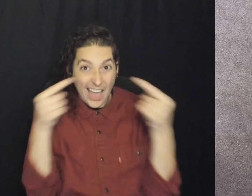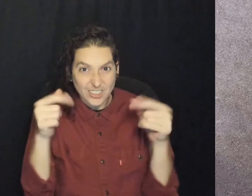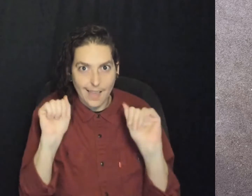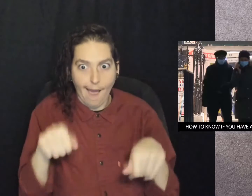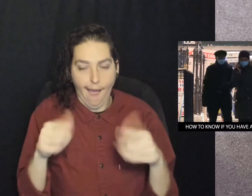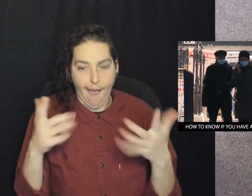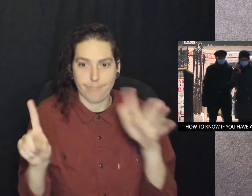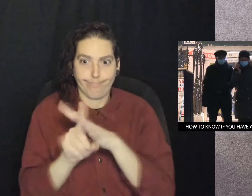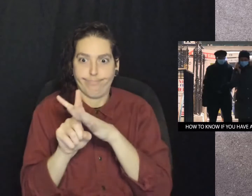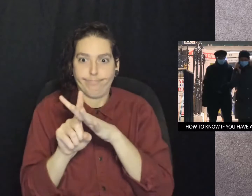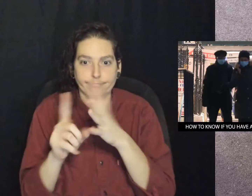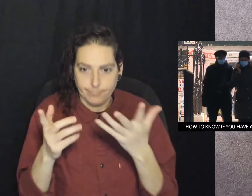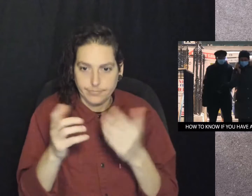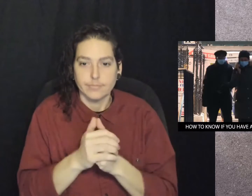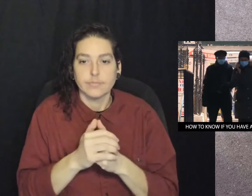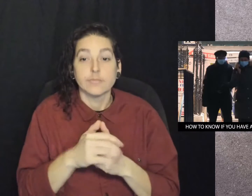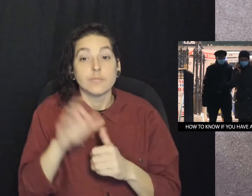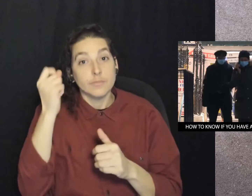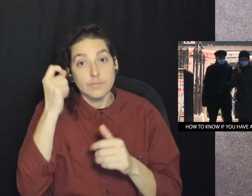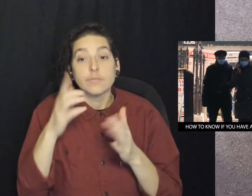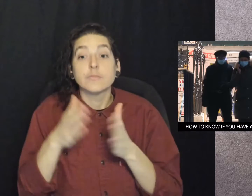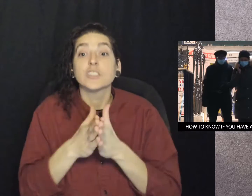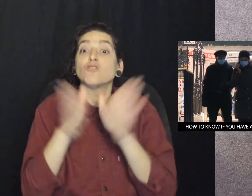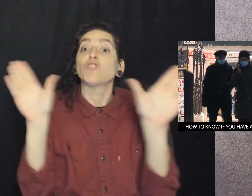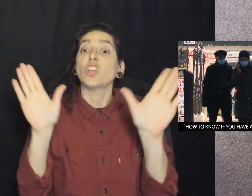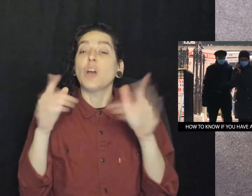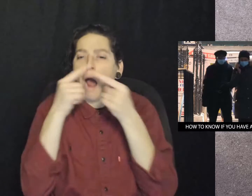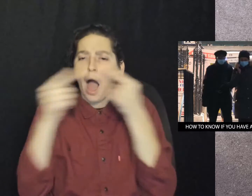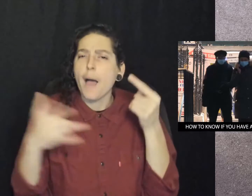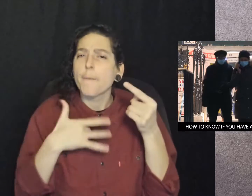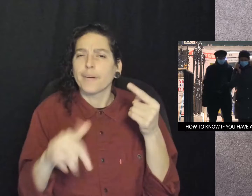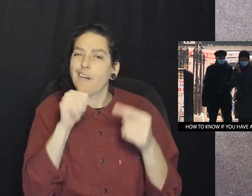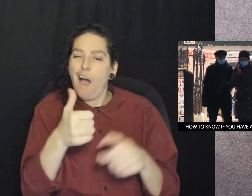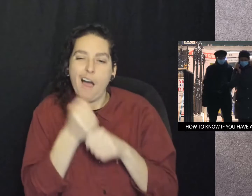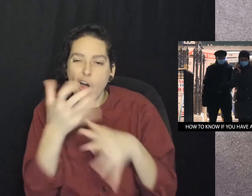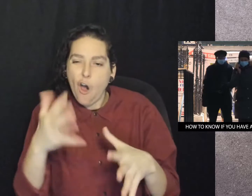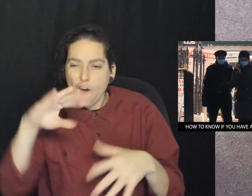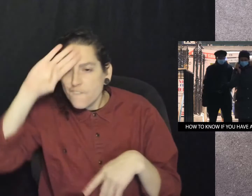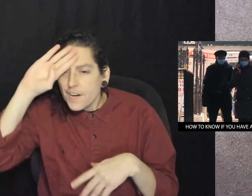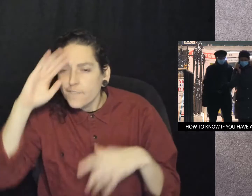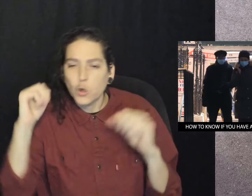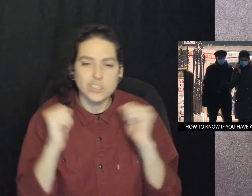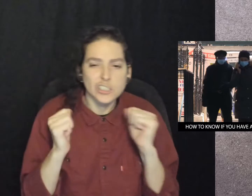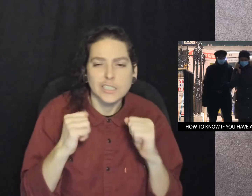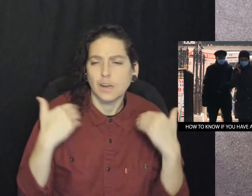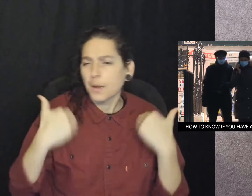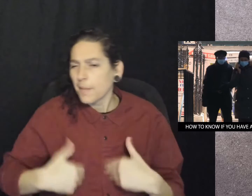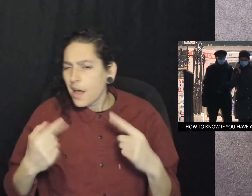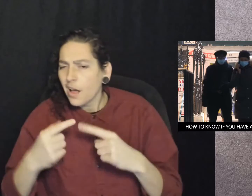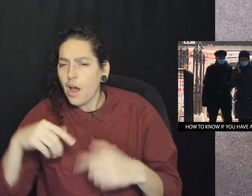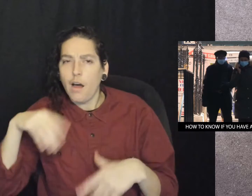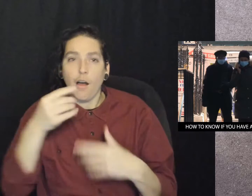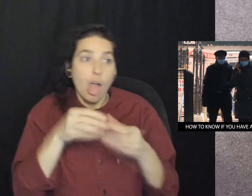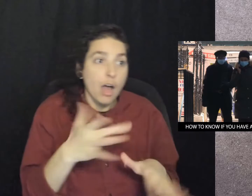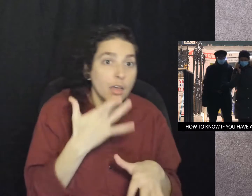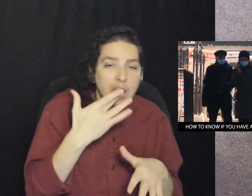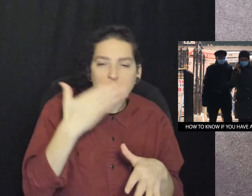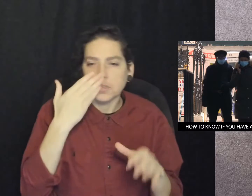during winter months even allergies can act up but generally allergies don't cause a fever or chills